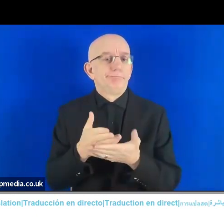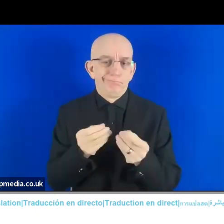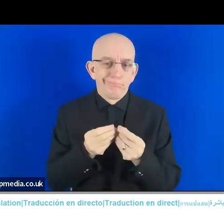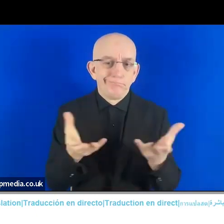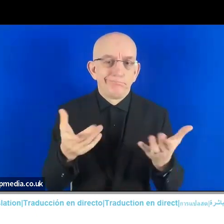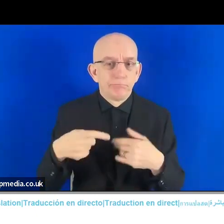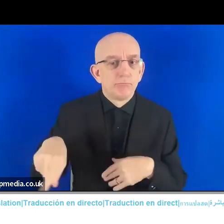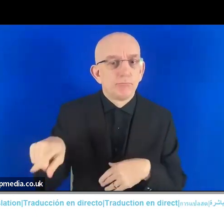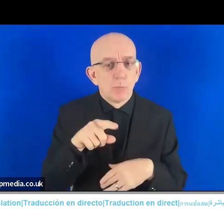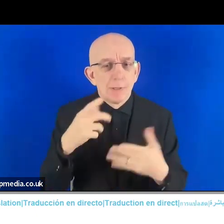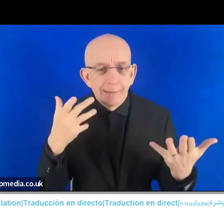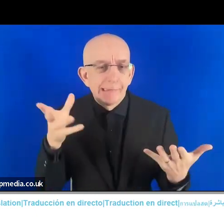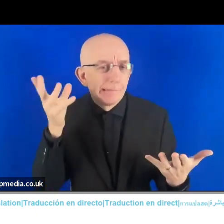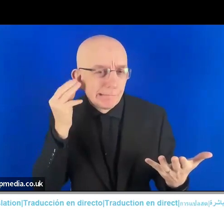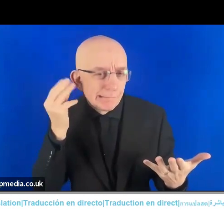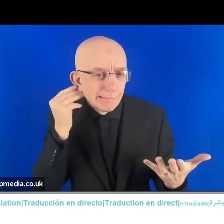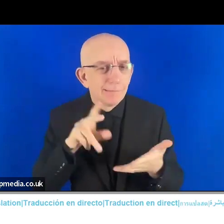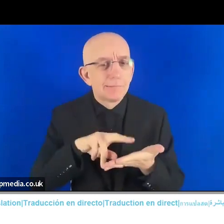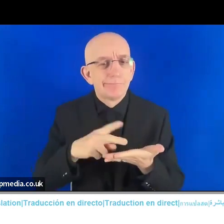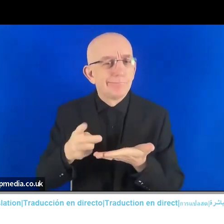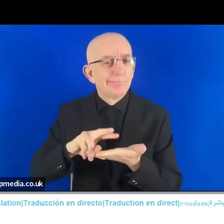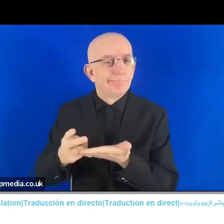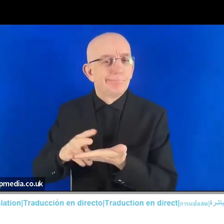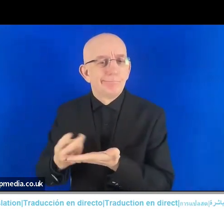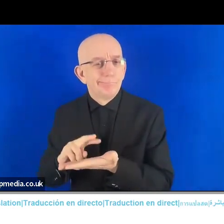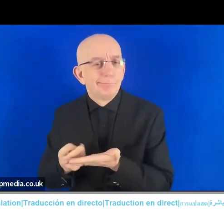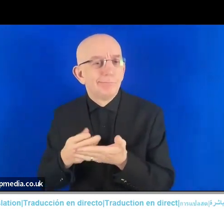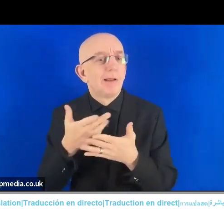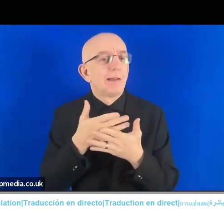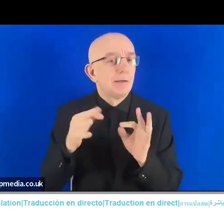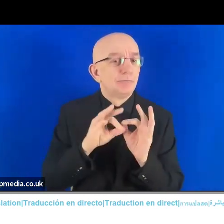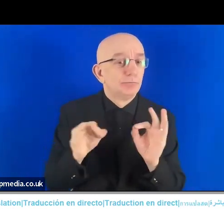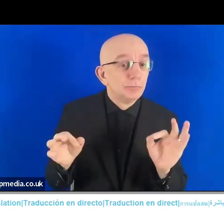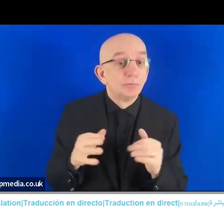So what we need everyone to do. Hopefully you have two devices.